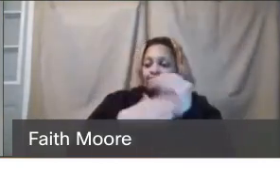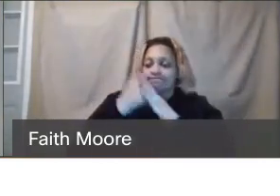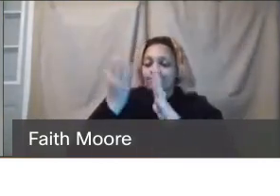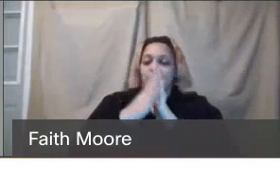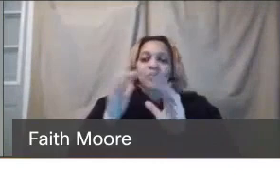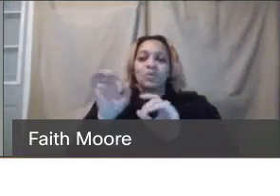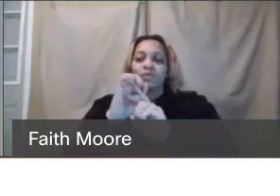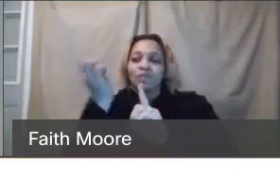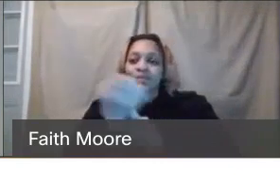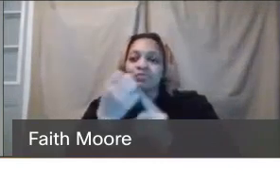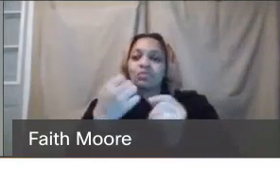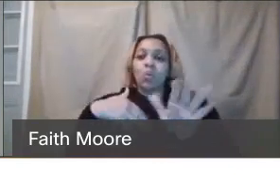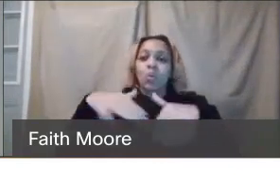driving environment and scooting environment,